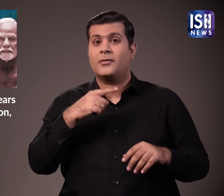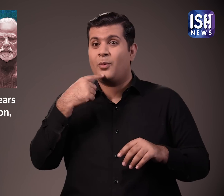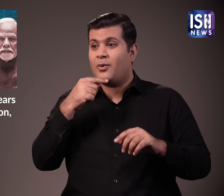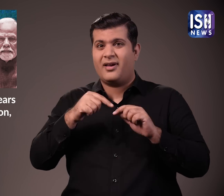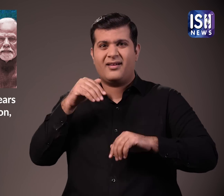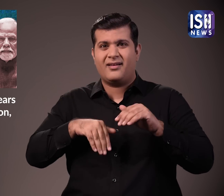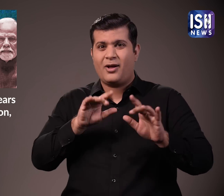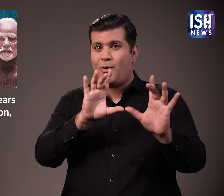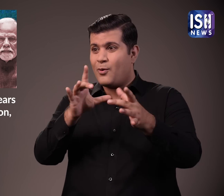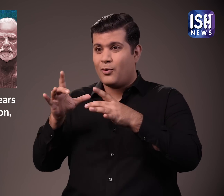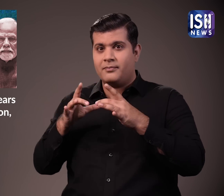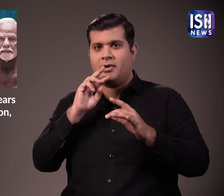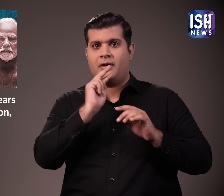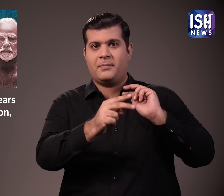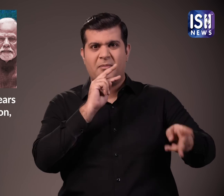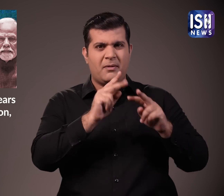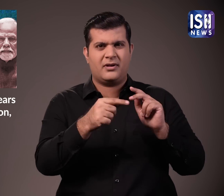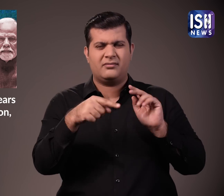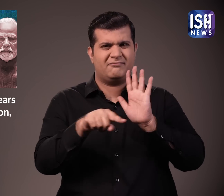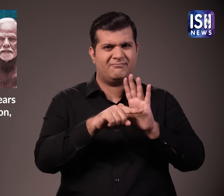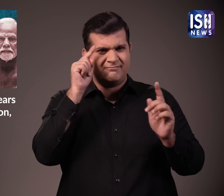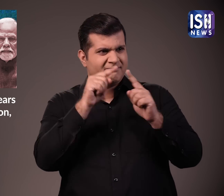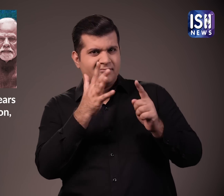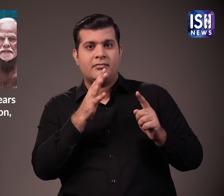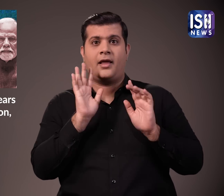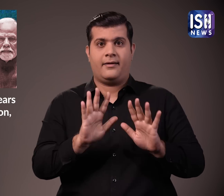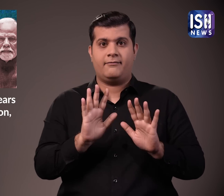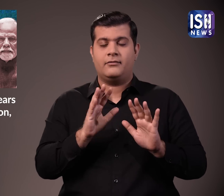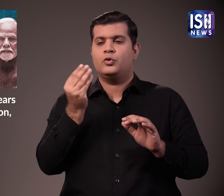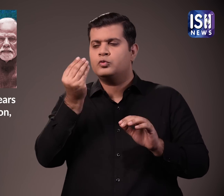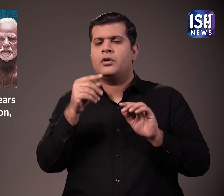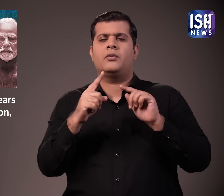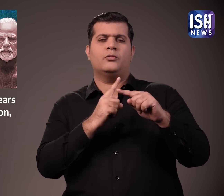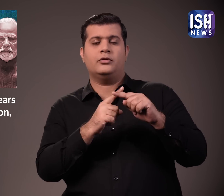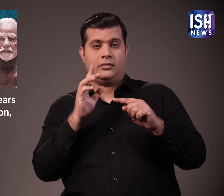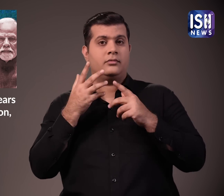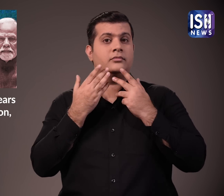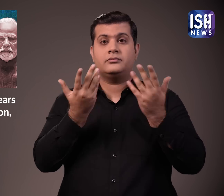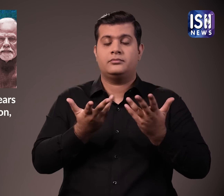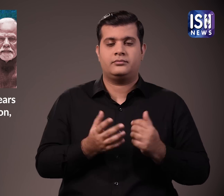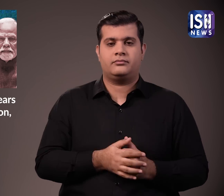What are the opposition parties saying? While some express negativity, others are supportive.